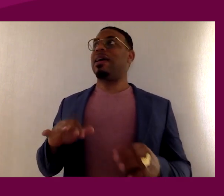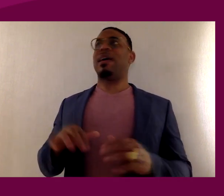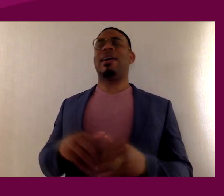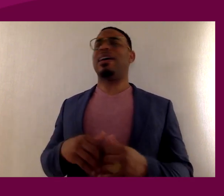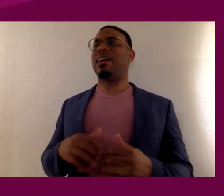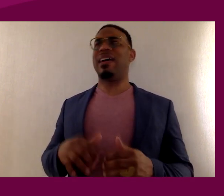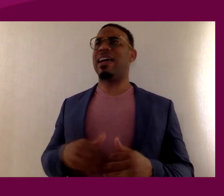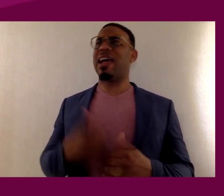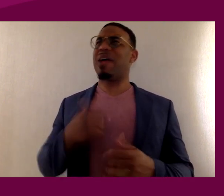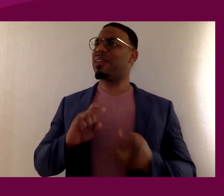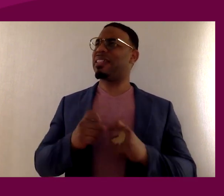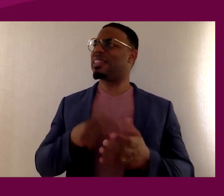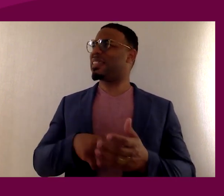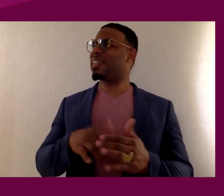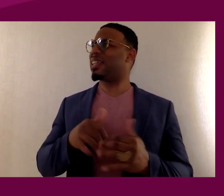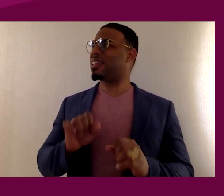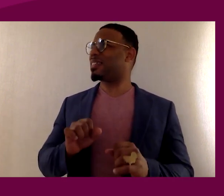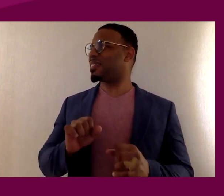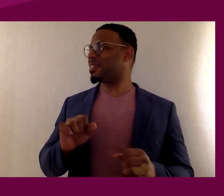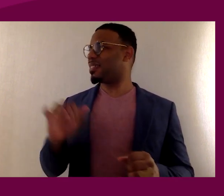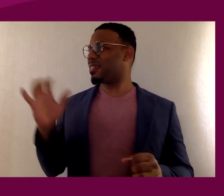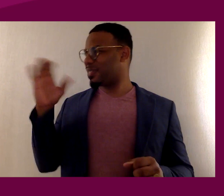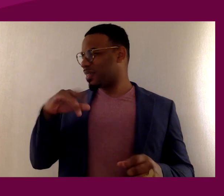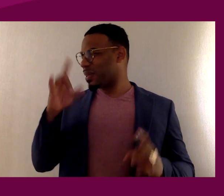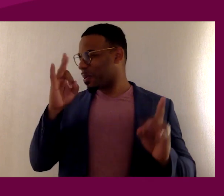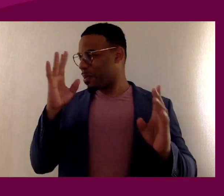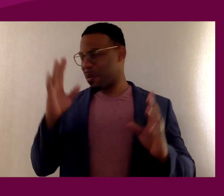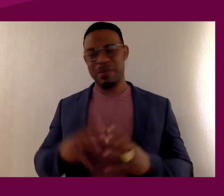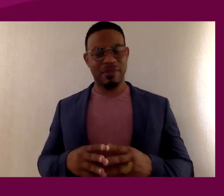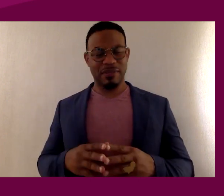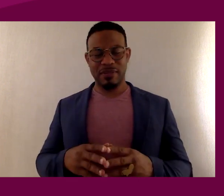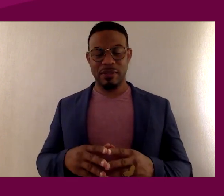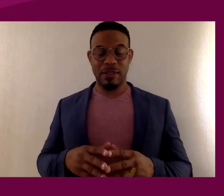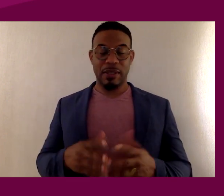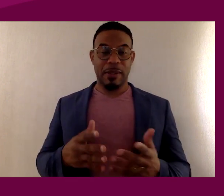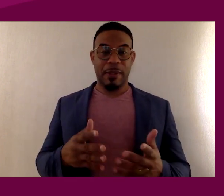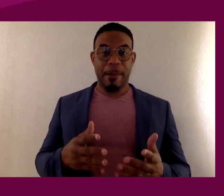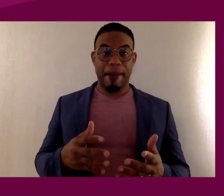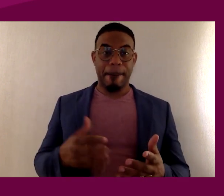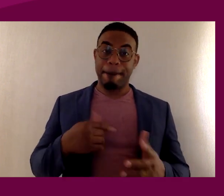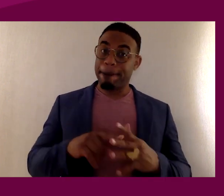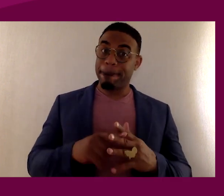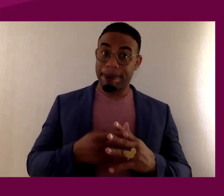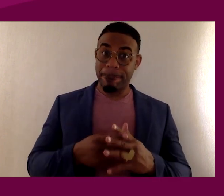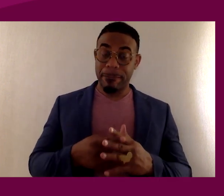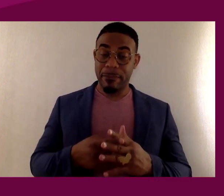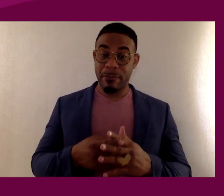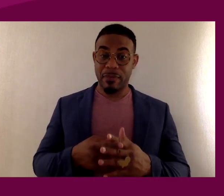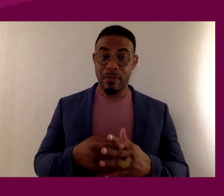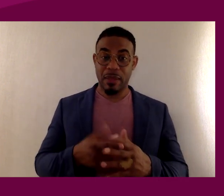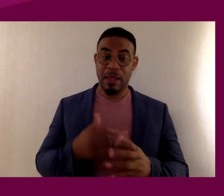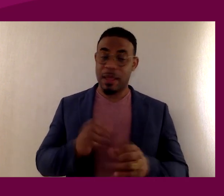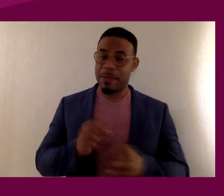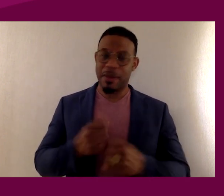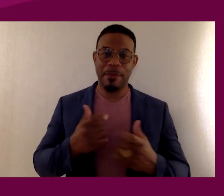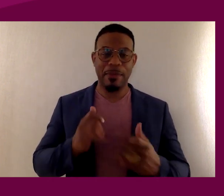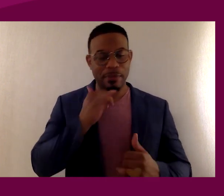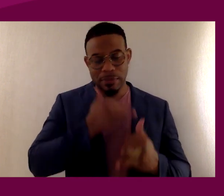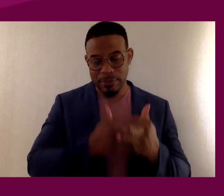elevator. I'm looking at this, I'm thinking, how can we change this? It's horrible. I started off